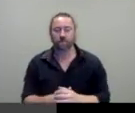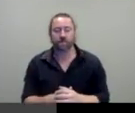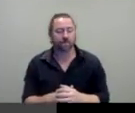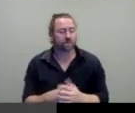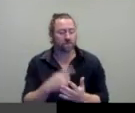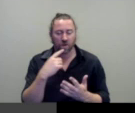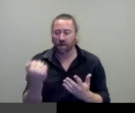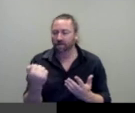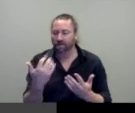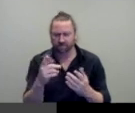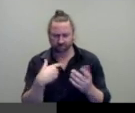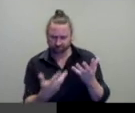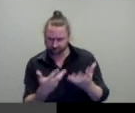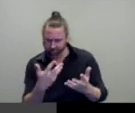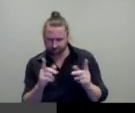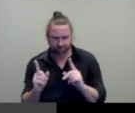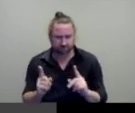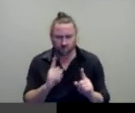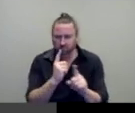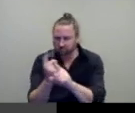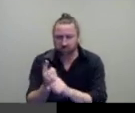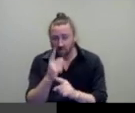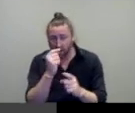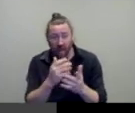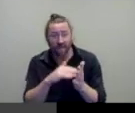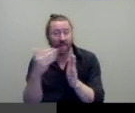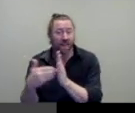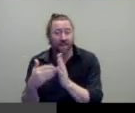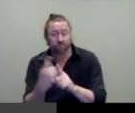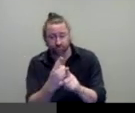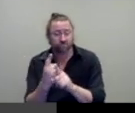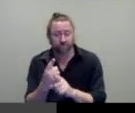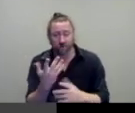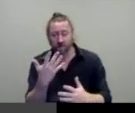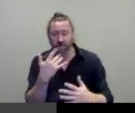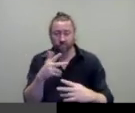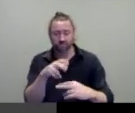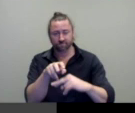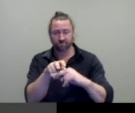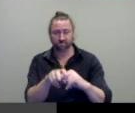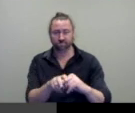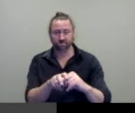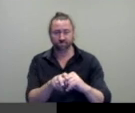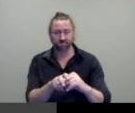questions and time for a discussion so please wriggle on up close to your keyboard